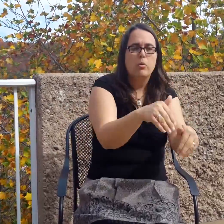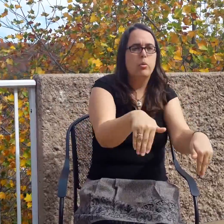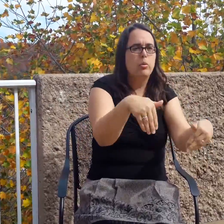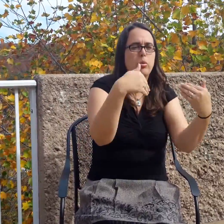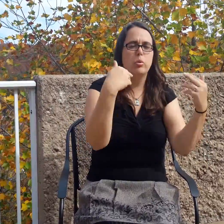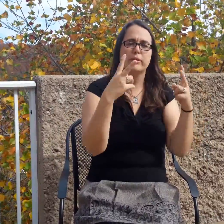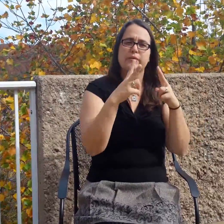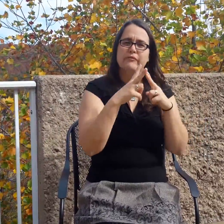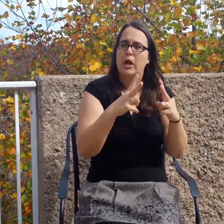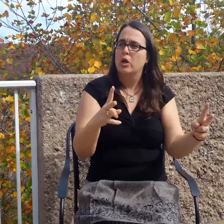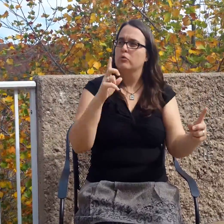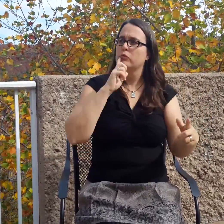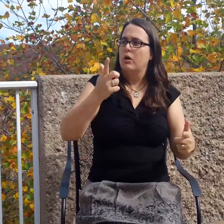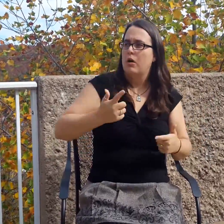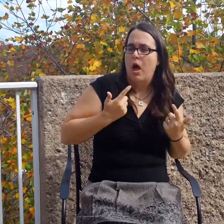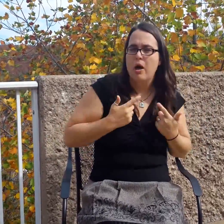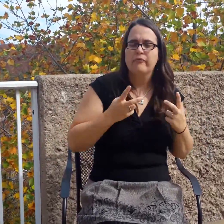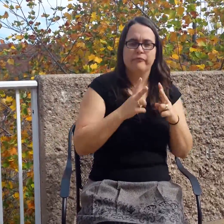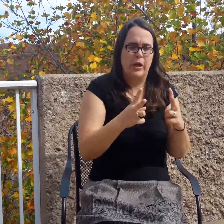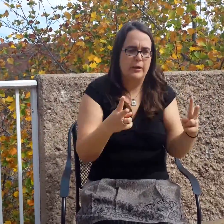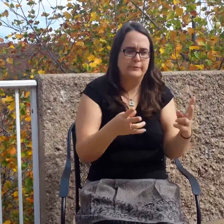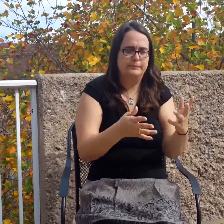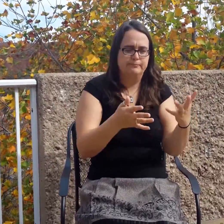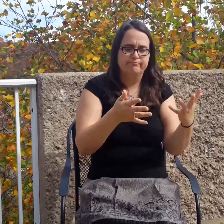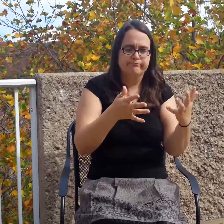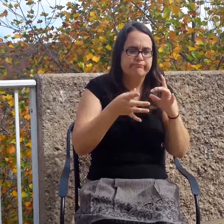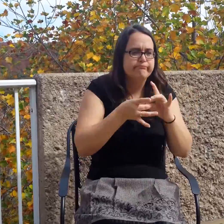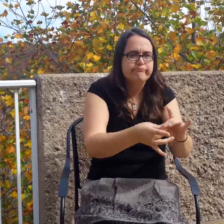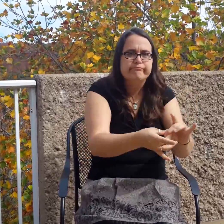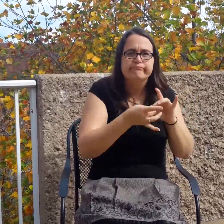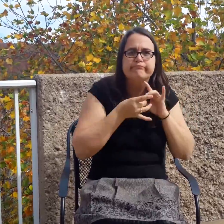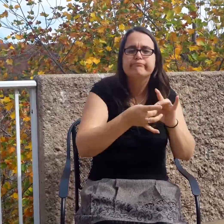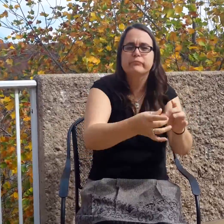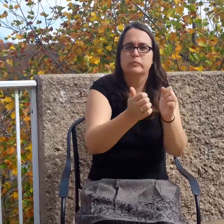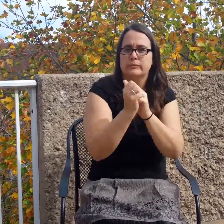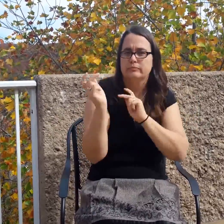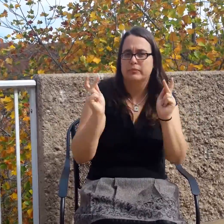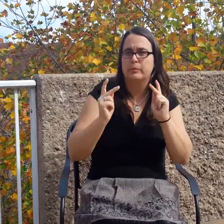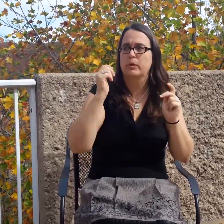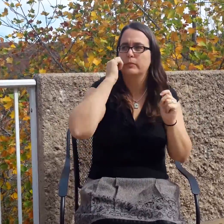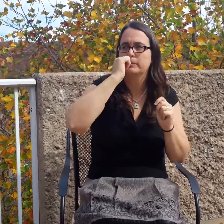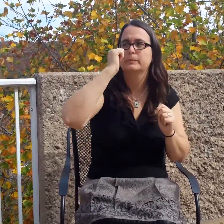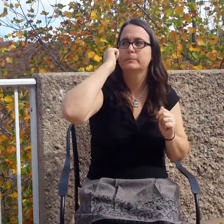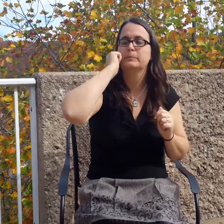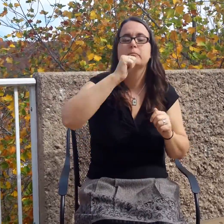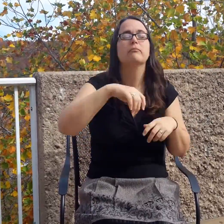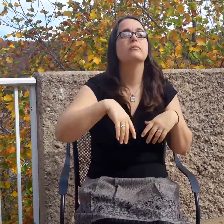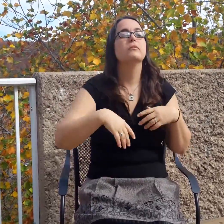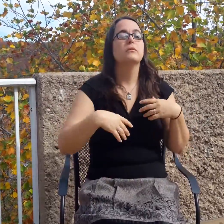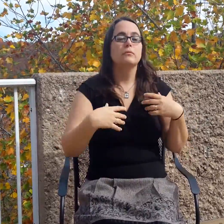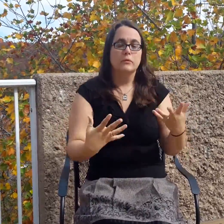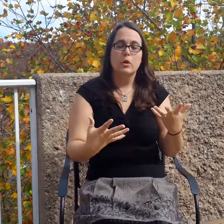and I was fascinated! It was very "real life", very relational living faith with people every day.